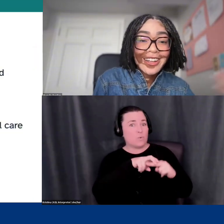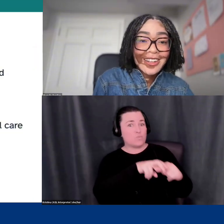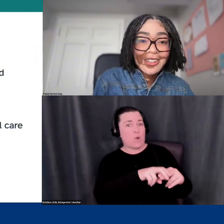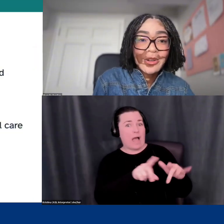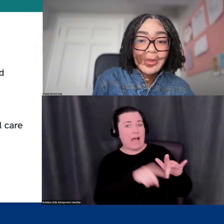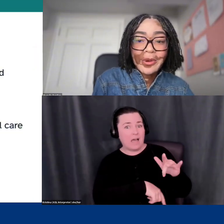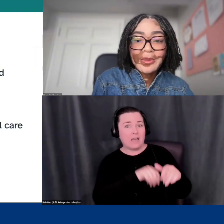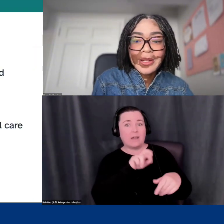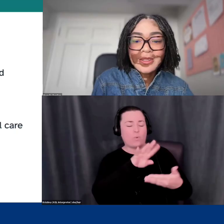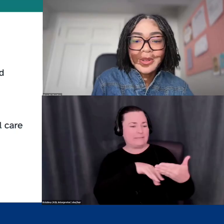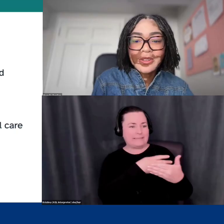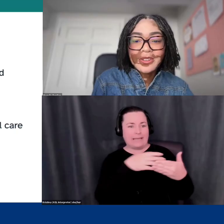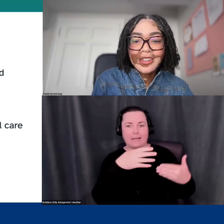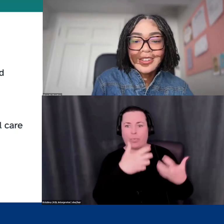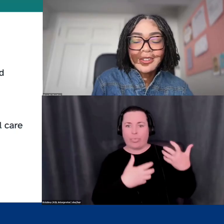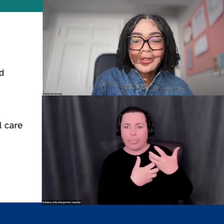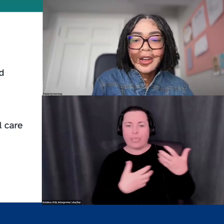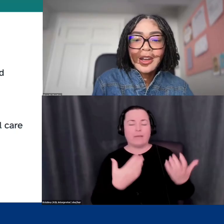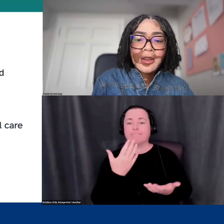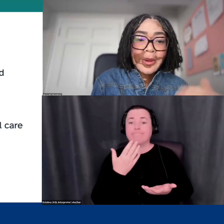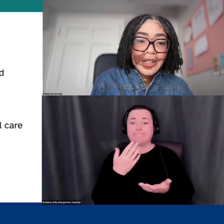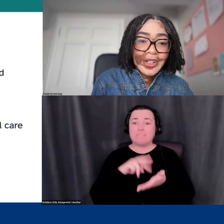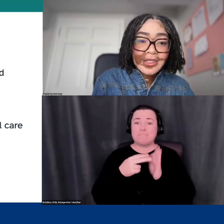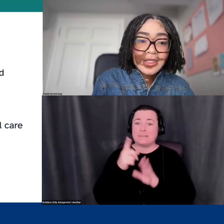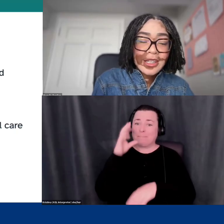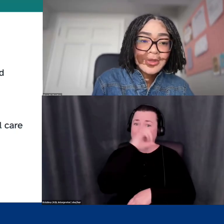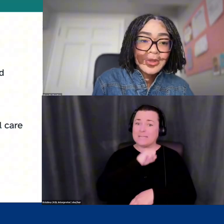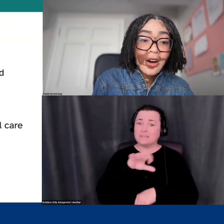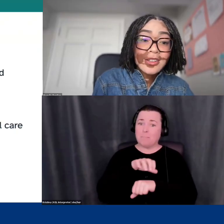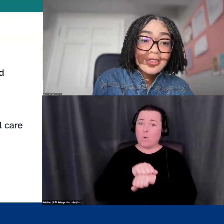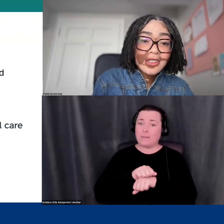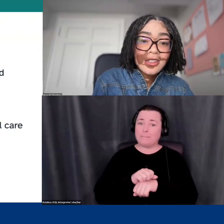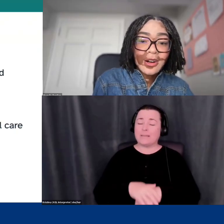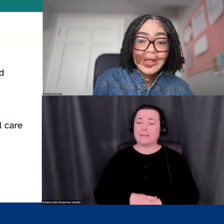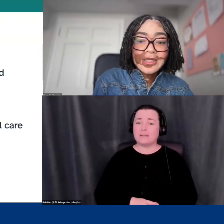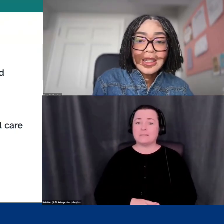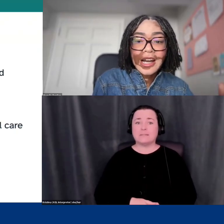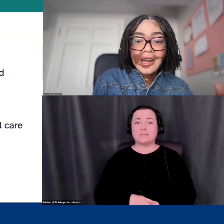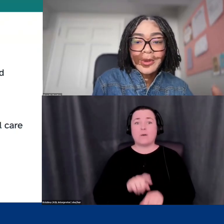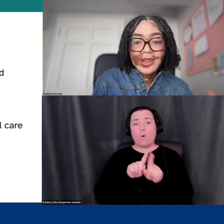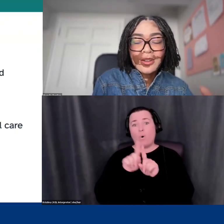and getting to your appointments when you need to. The paratransit schedule also doesn't always align with